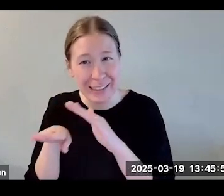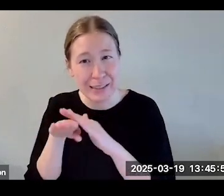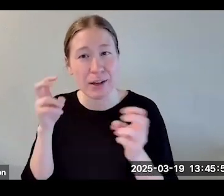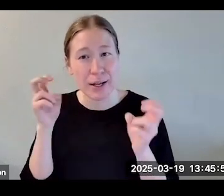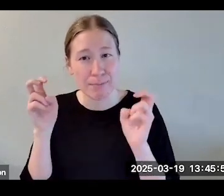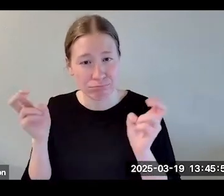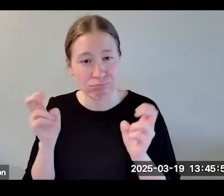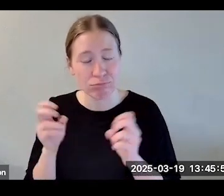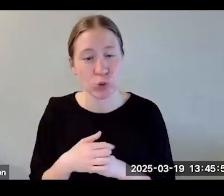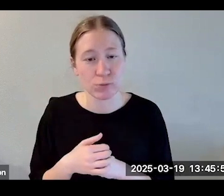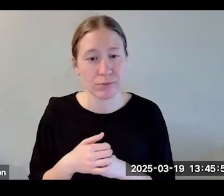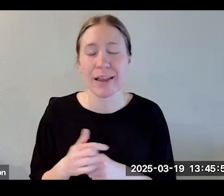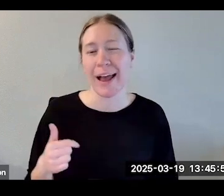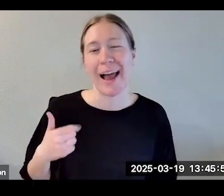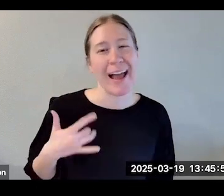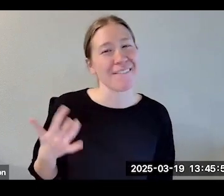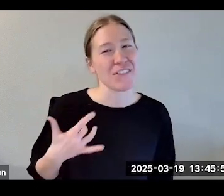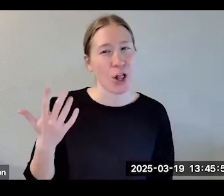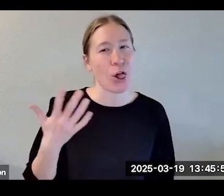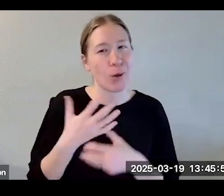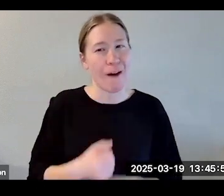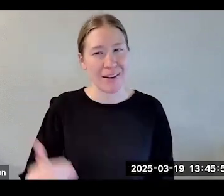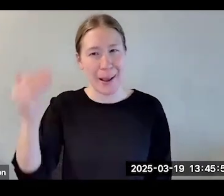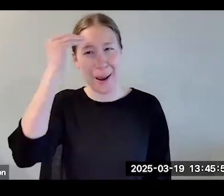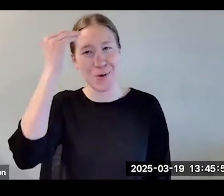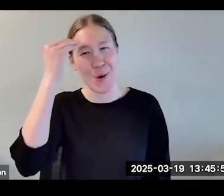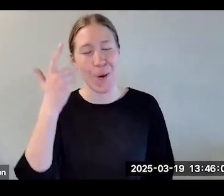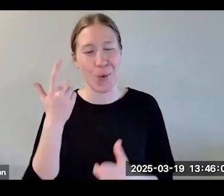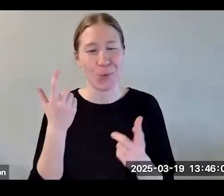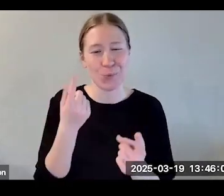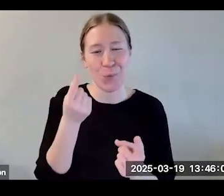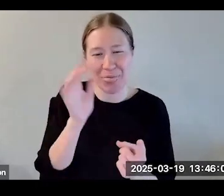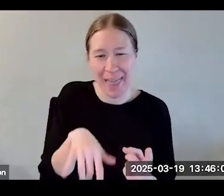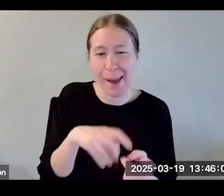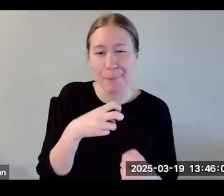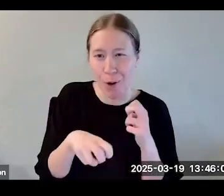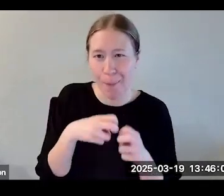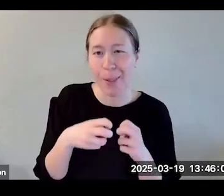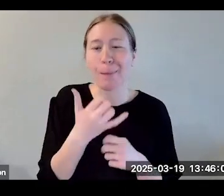and confident here that I know what this issue is, what I'm going to do